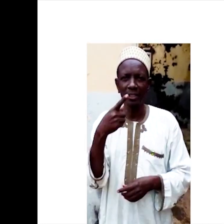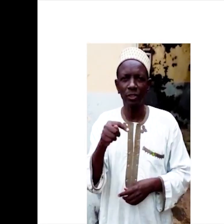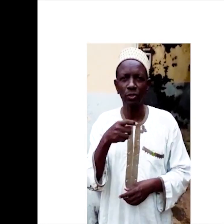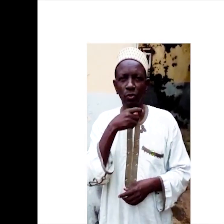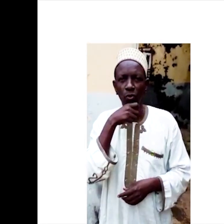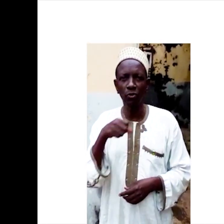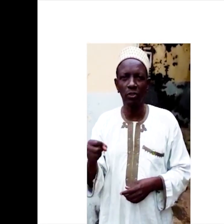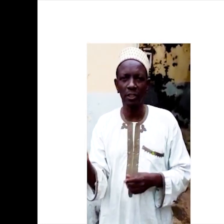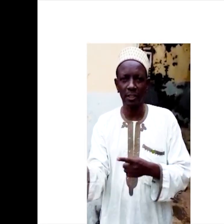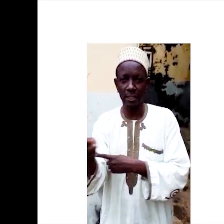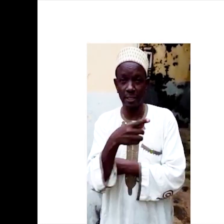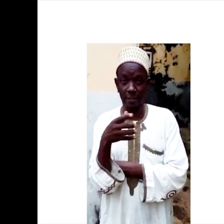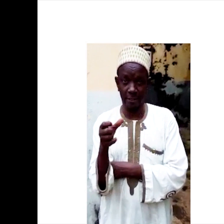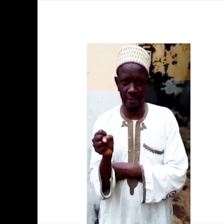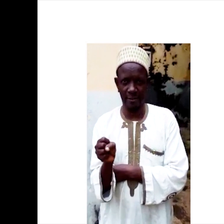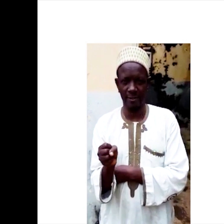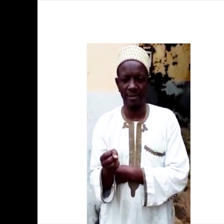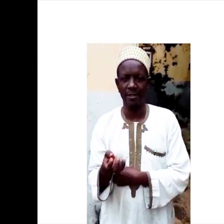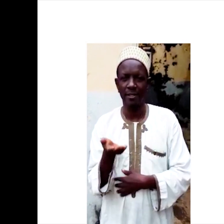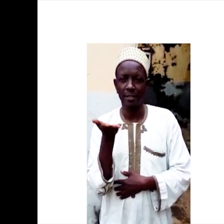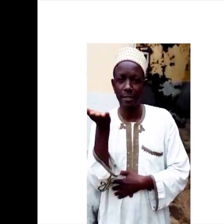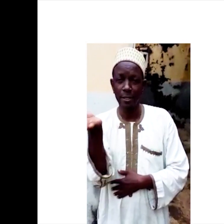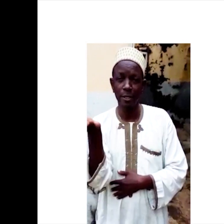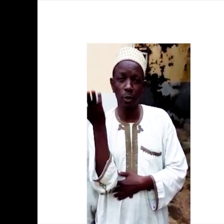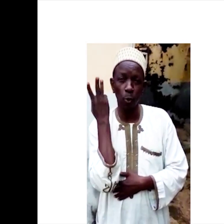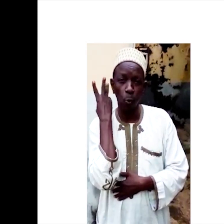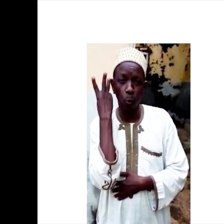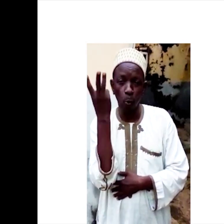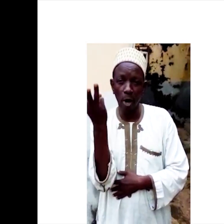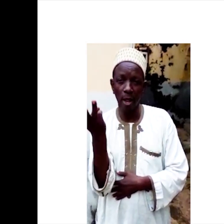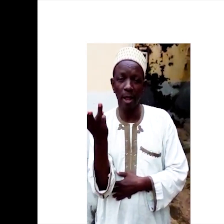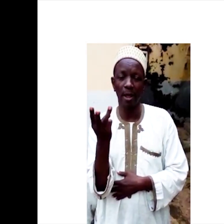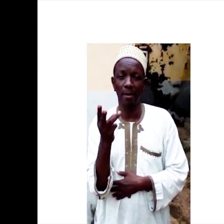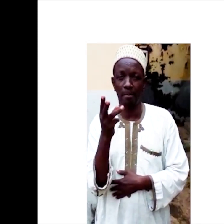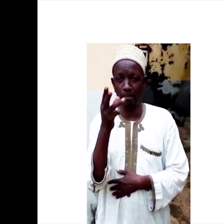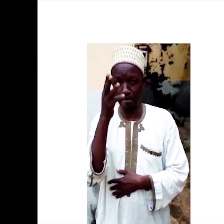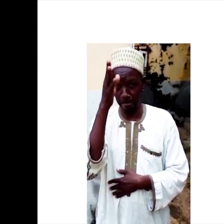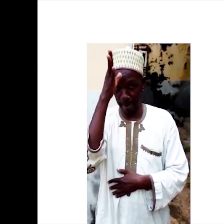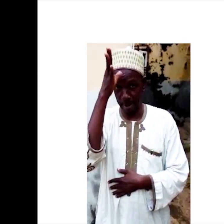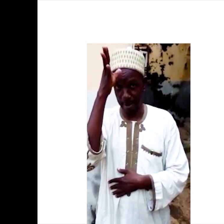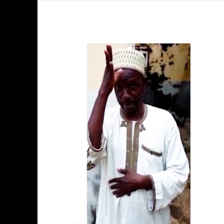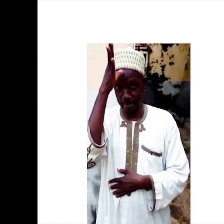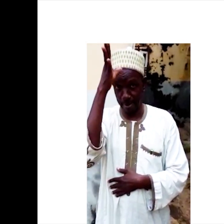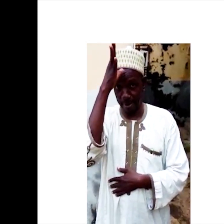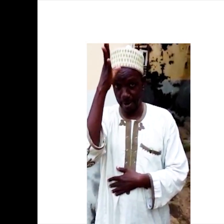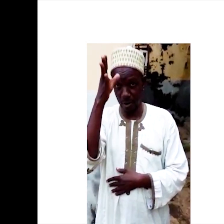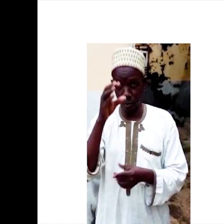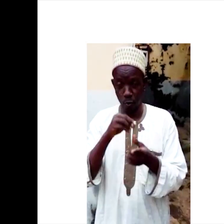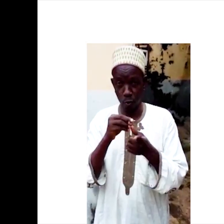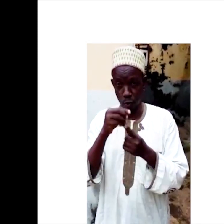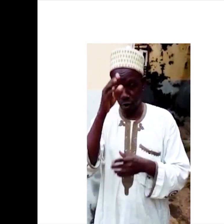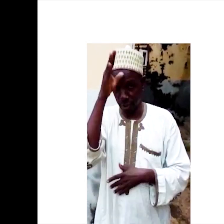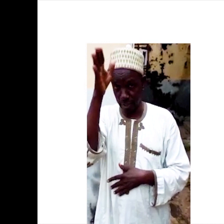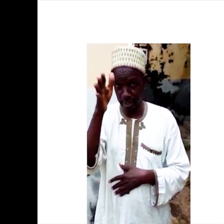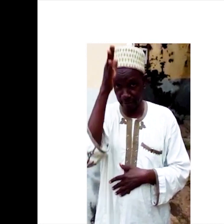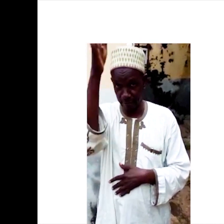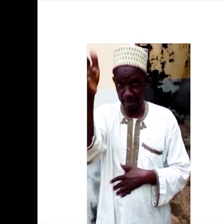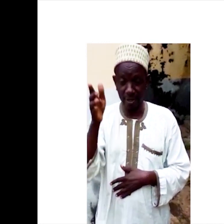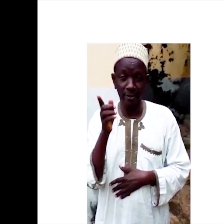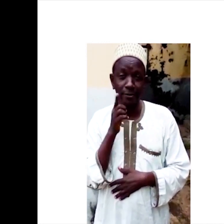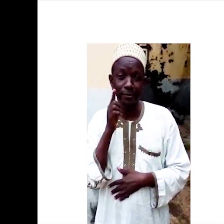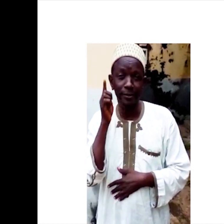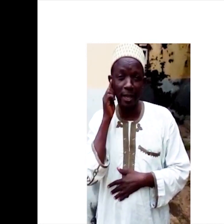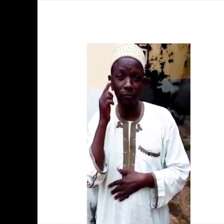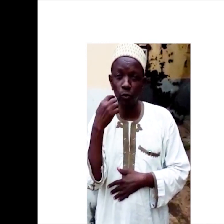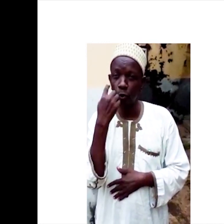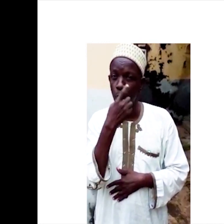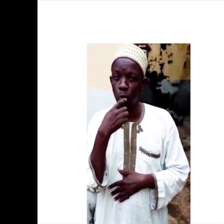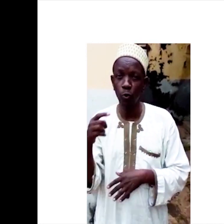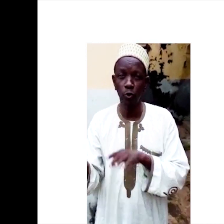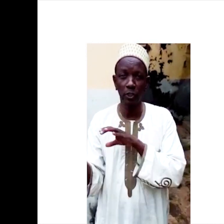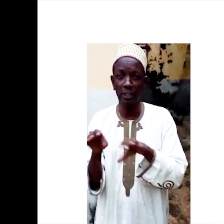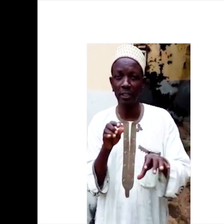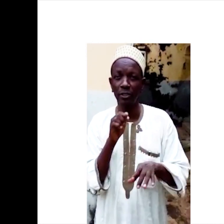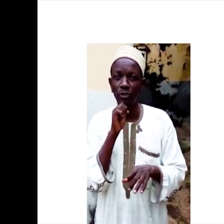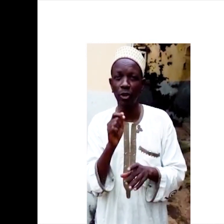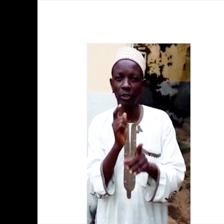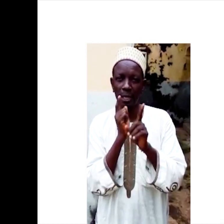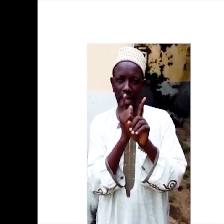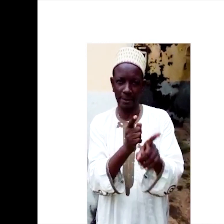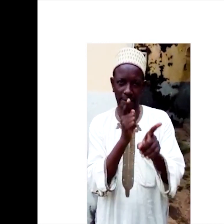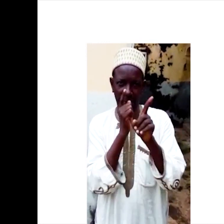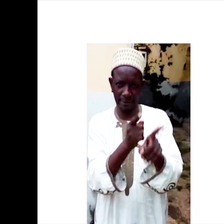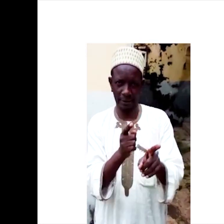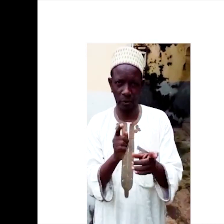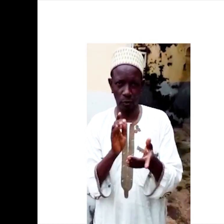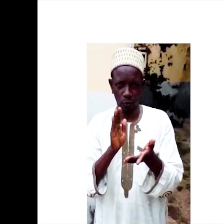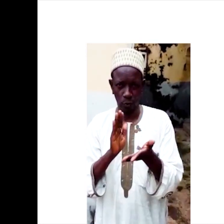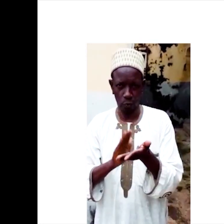I went to school where we were taught in a different signing system that is English based,